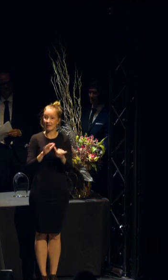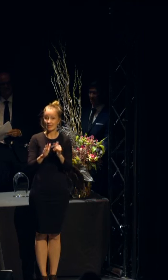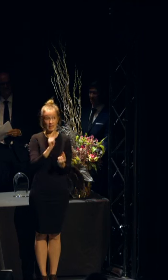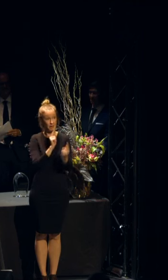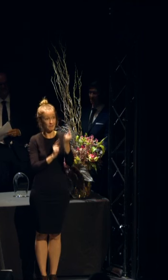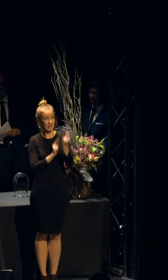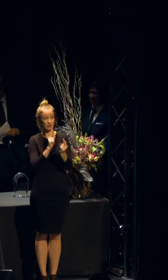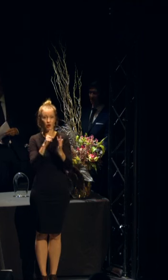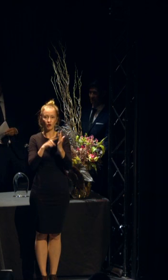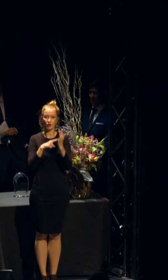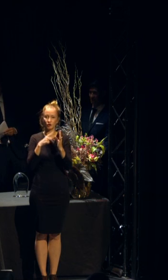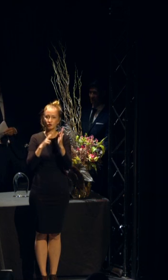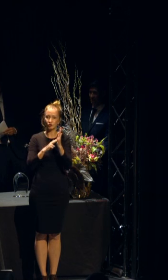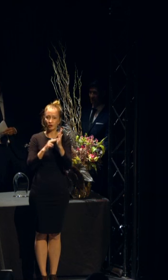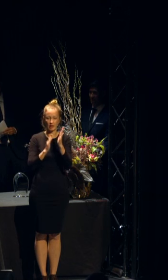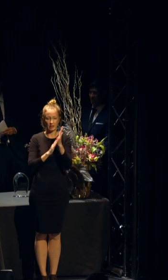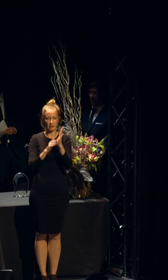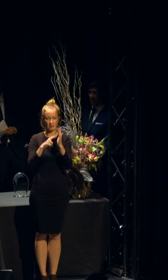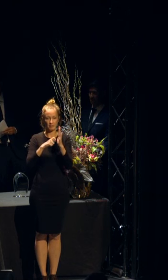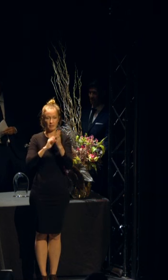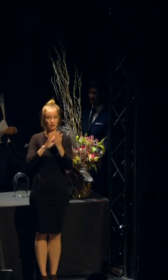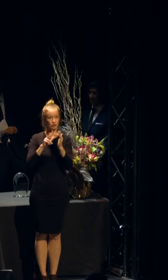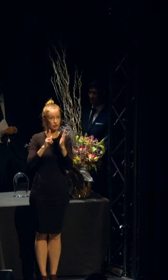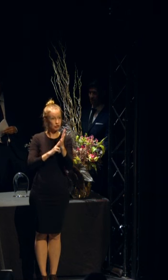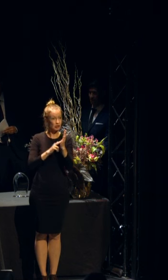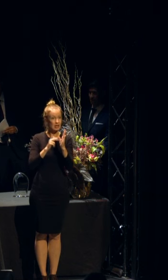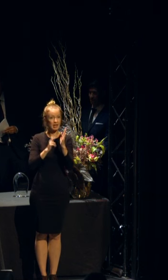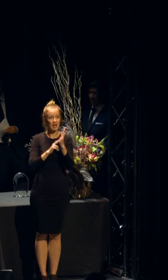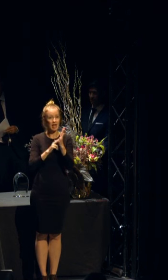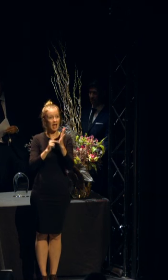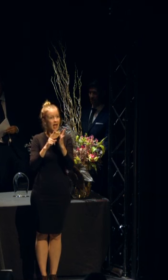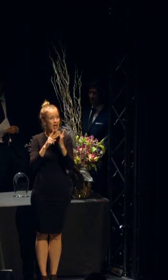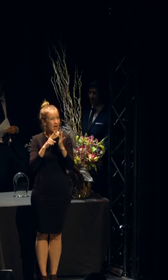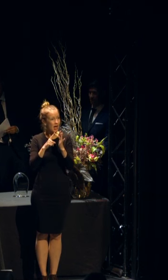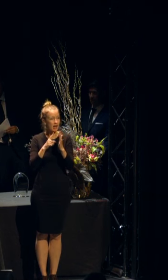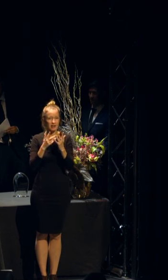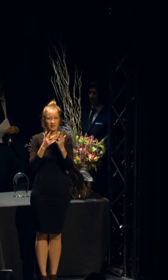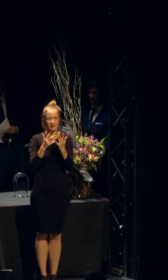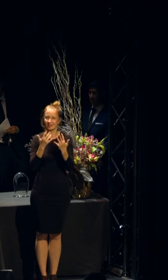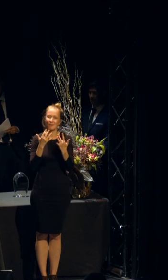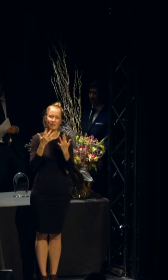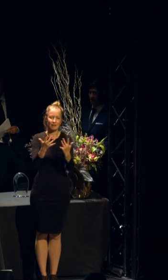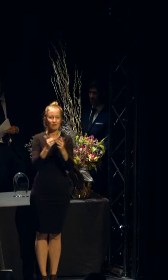Where's Anne Loxley, Alexei Glass? Many of you are my friends, my peers.